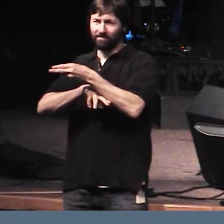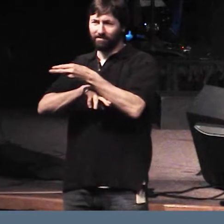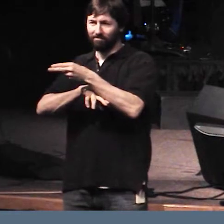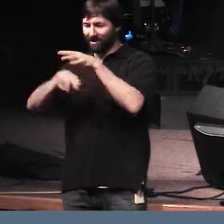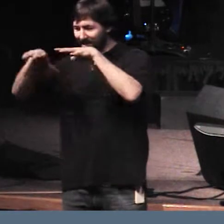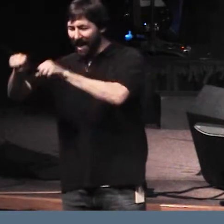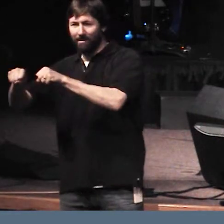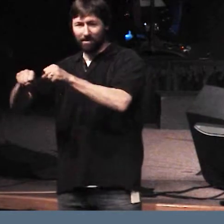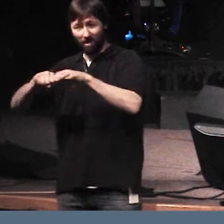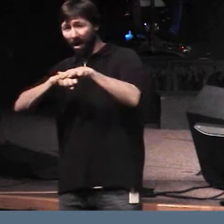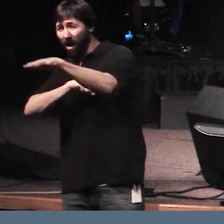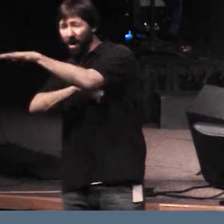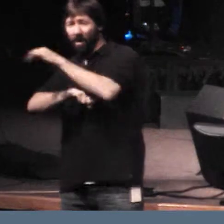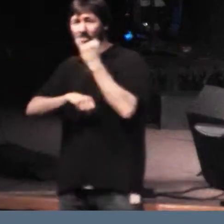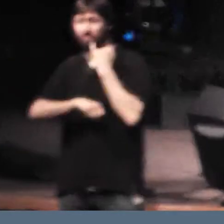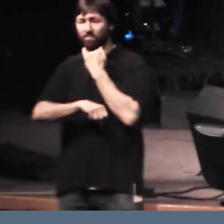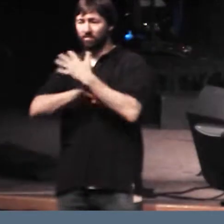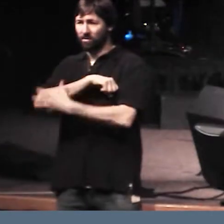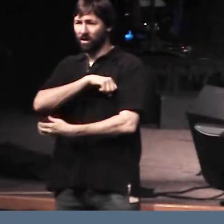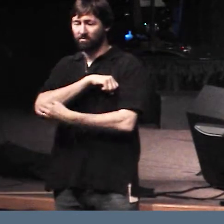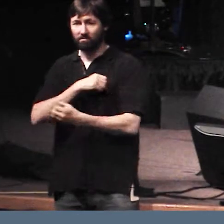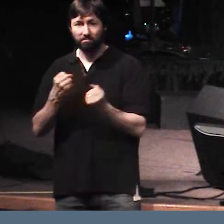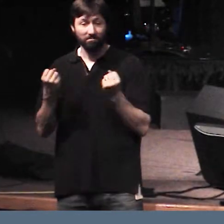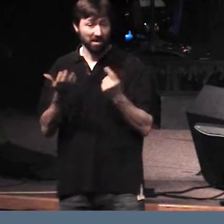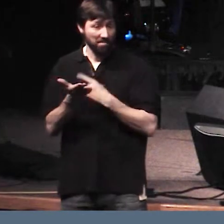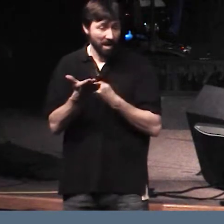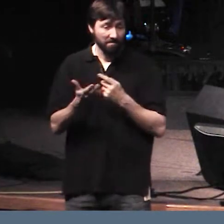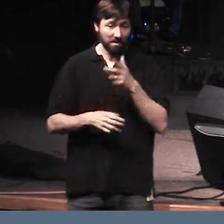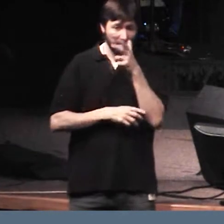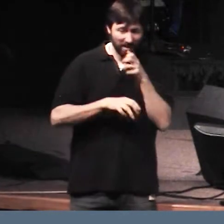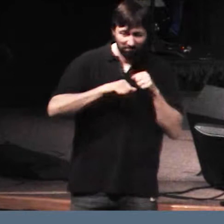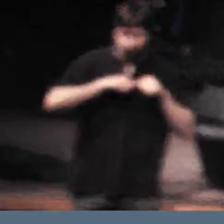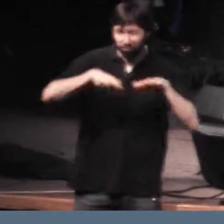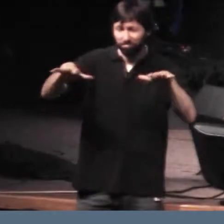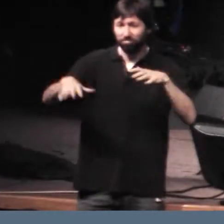the country sometimes it was through pestilence even famine that that God would actually - in a sense